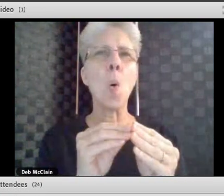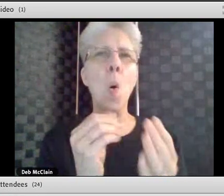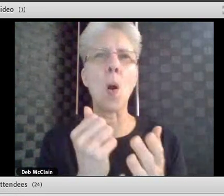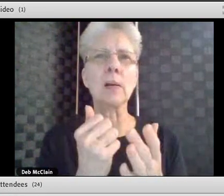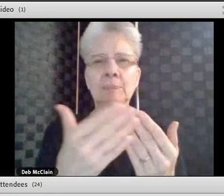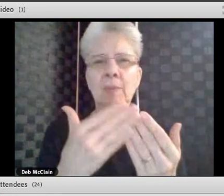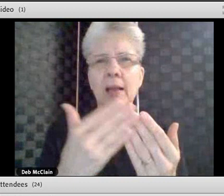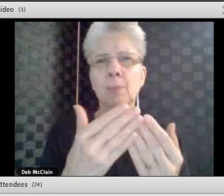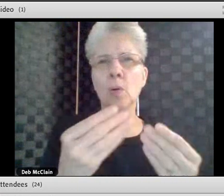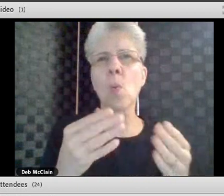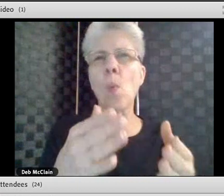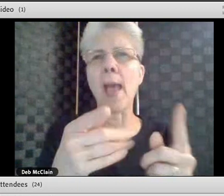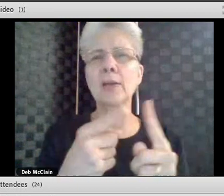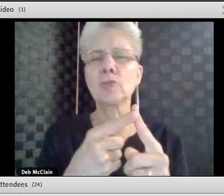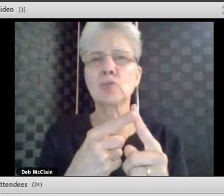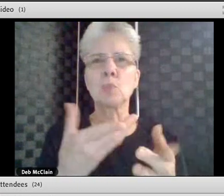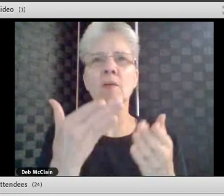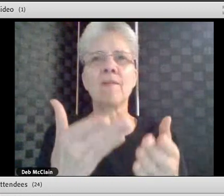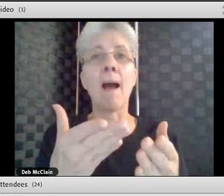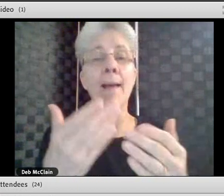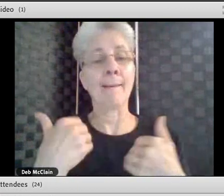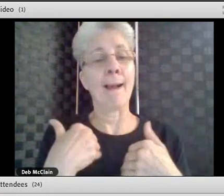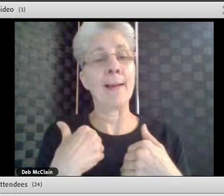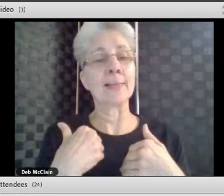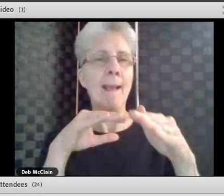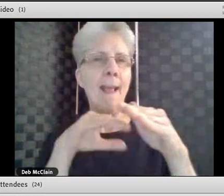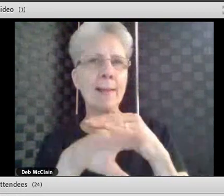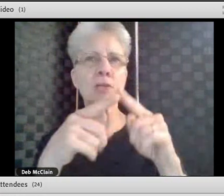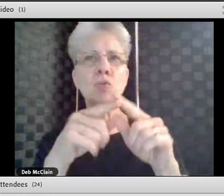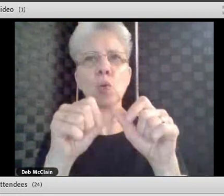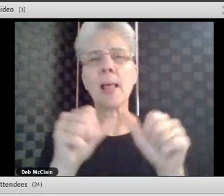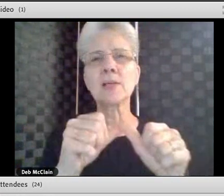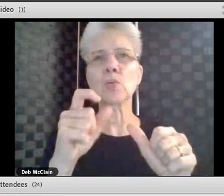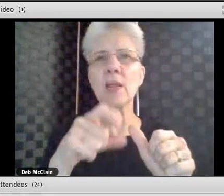so it's kind of a more equitable way of providing content and access to places,